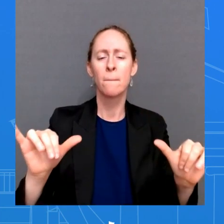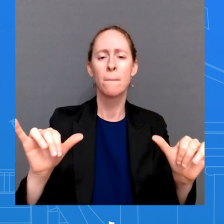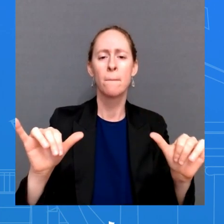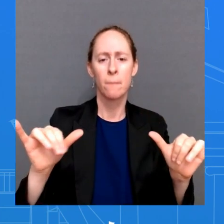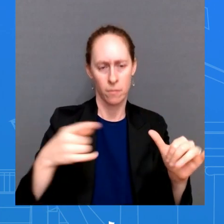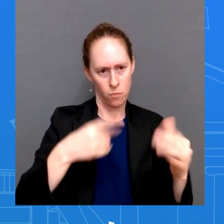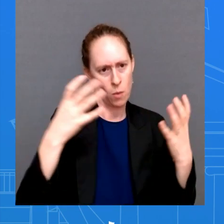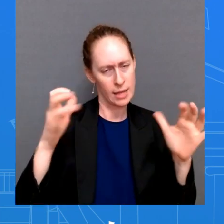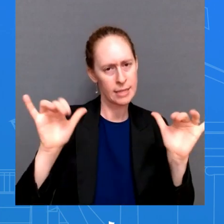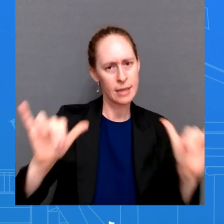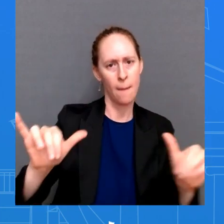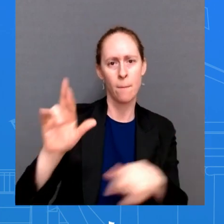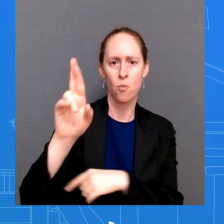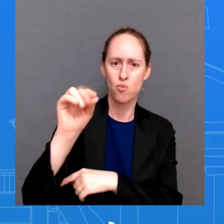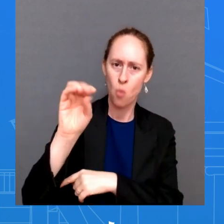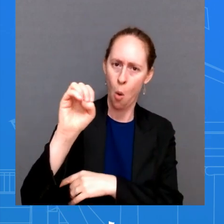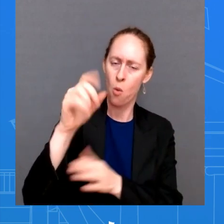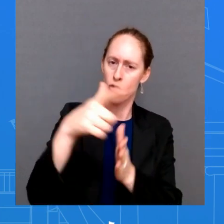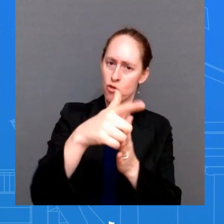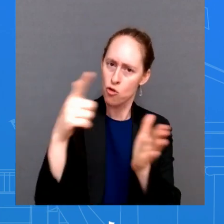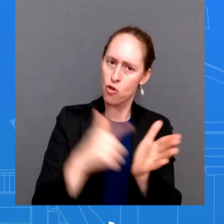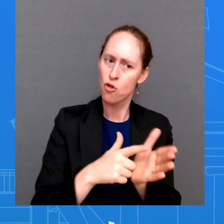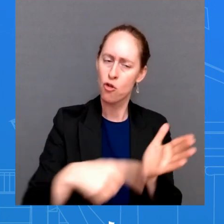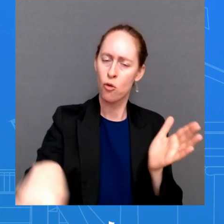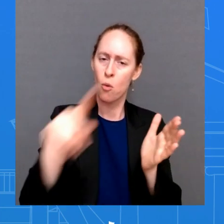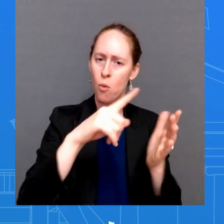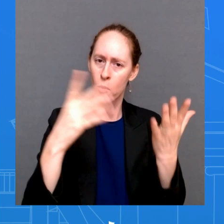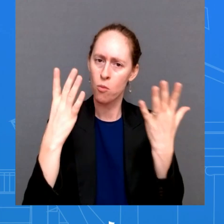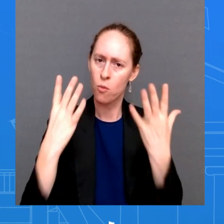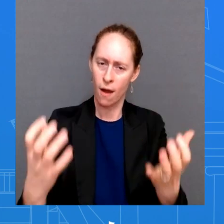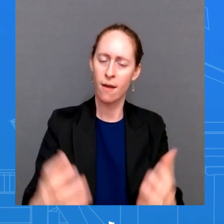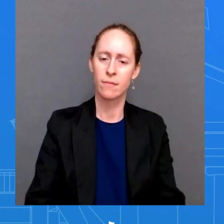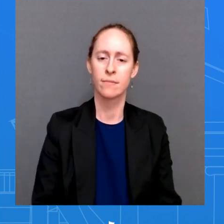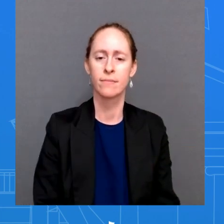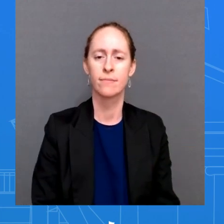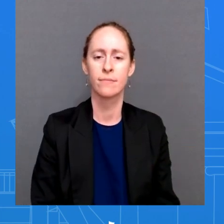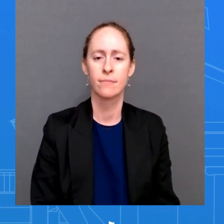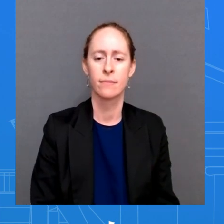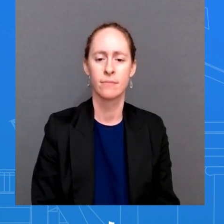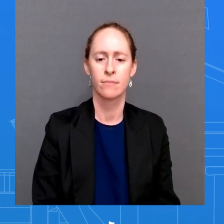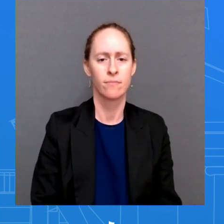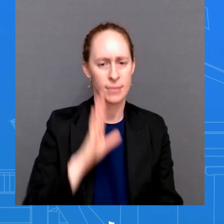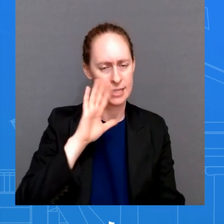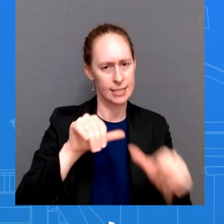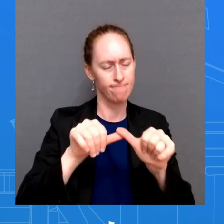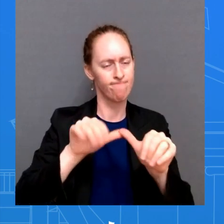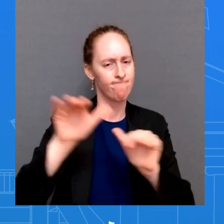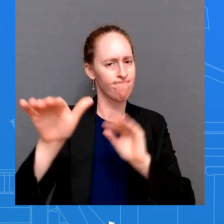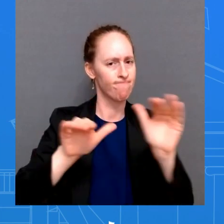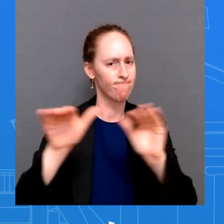And we -- we are going to -- we're going to continue to call on them to do that. Go ahead. The Press: Thanks, Karine. Two quick questions.